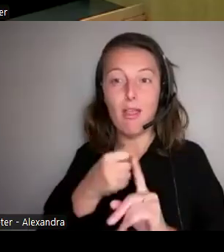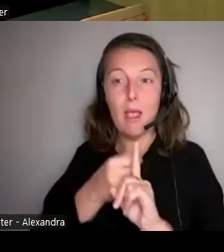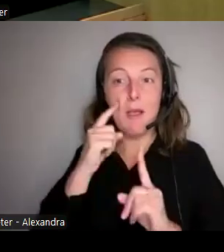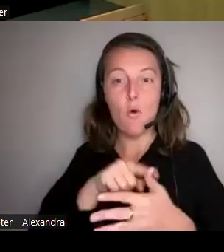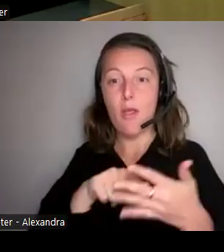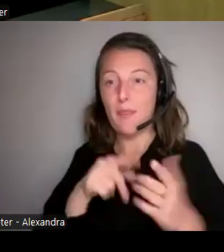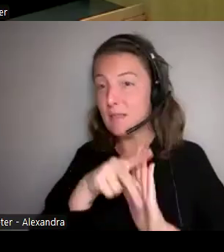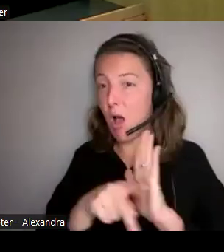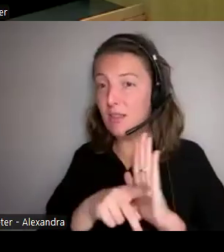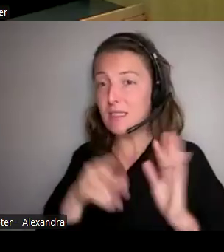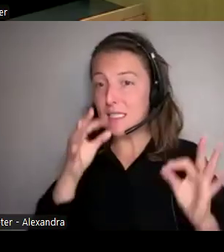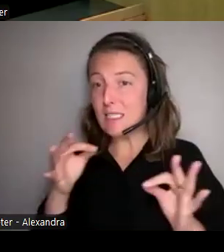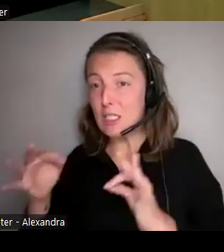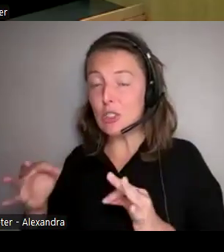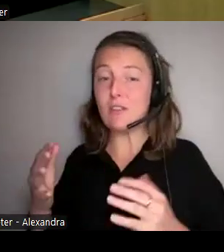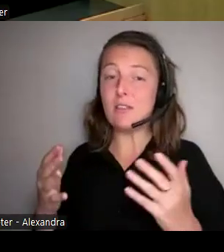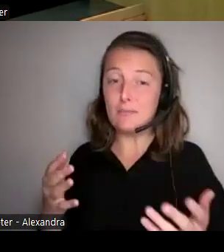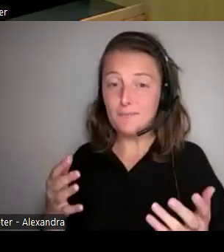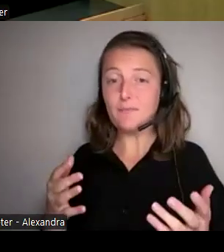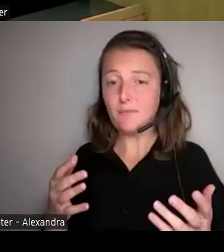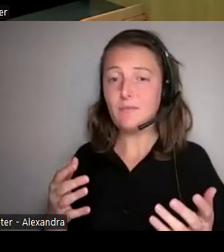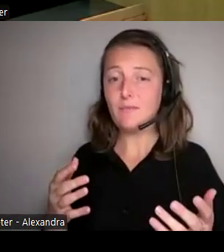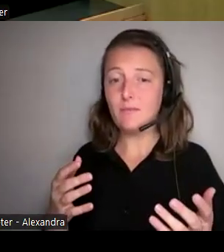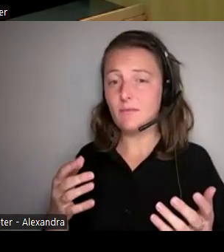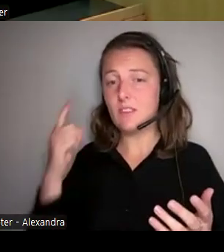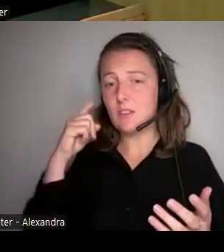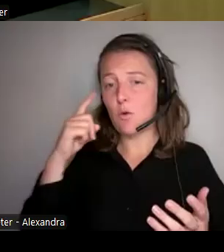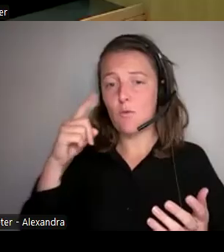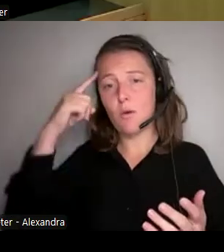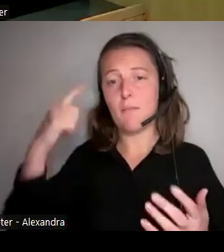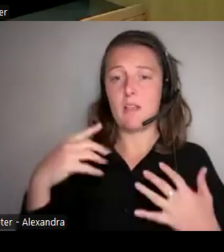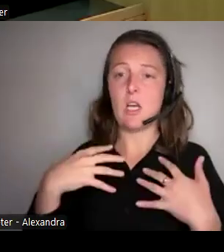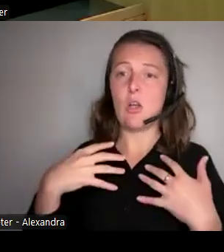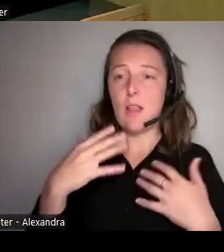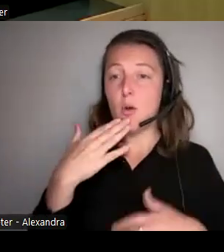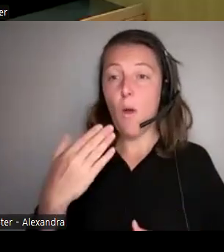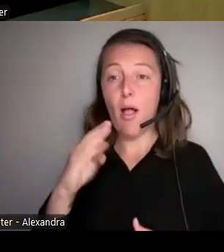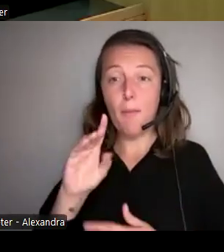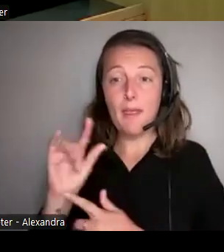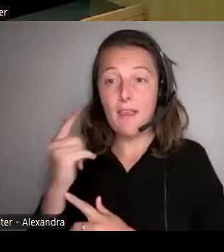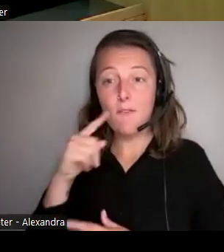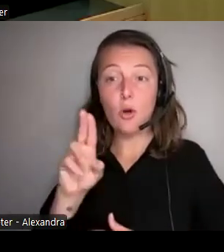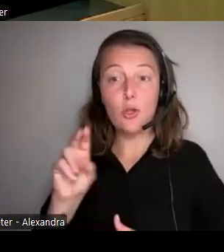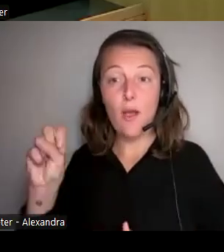policy decisions on the mental well-being of old of of the US but it's probably not going